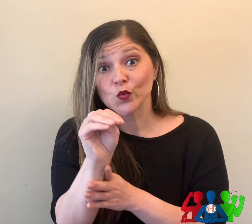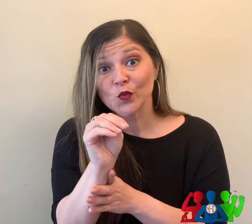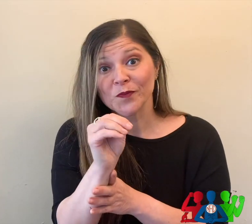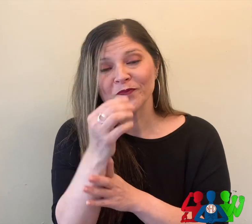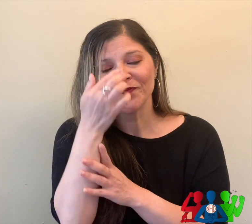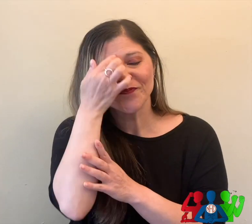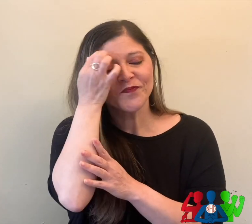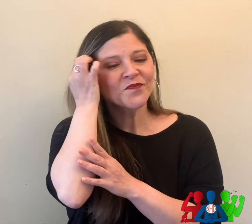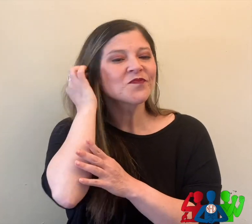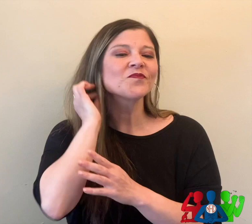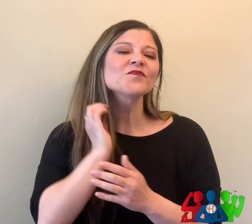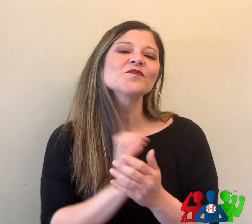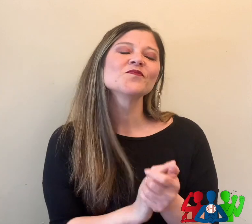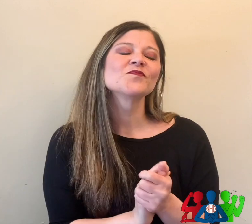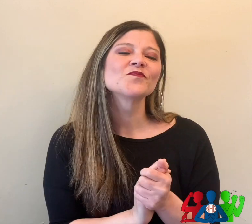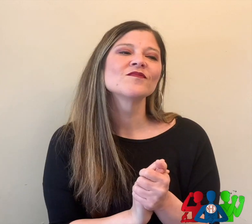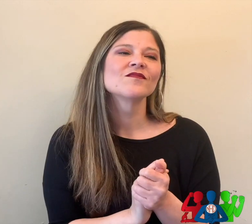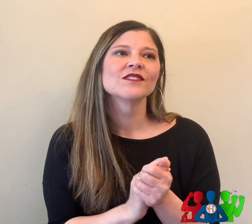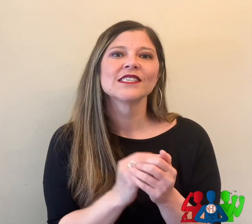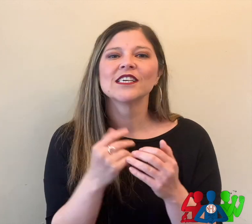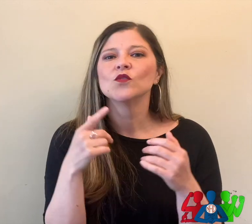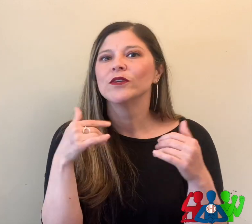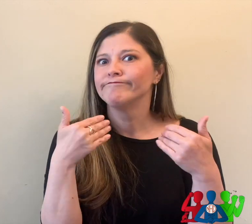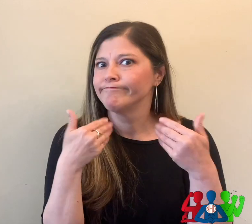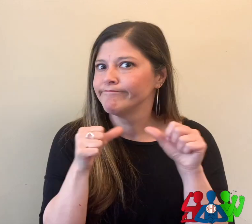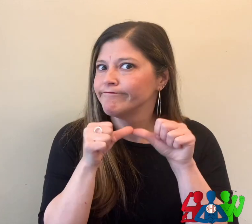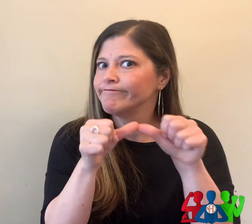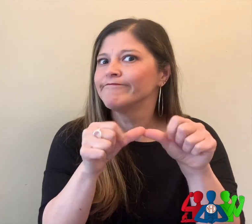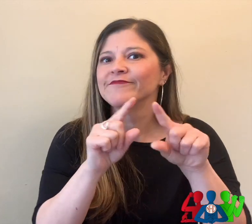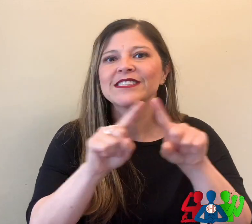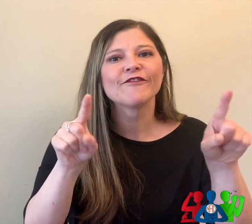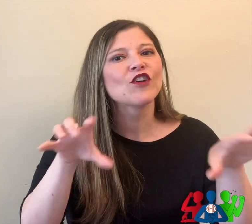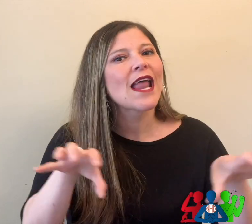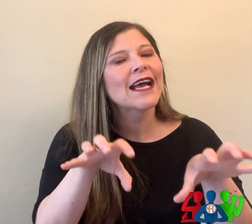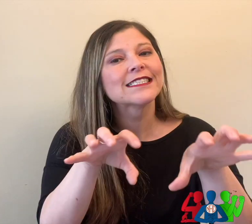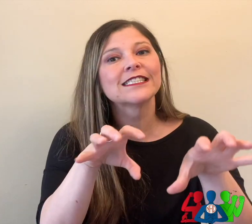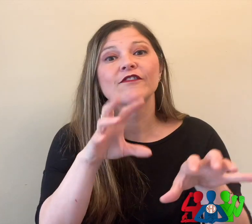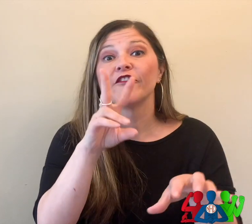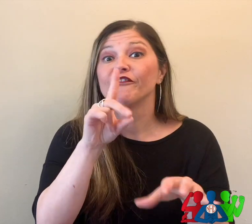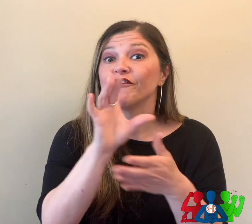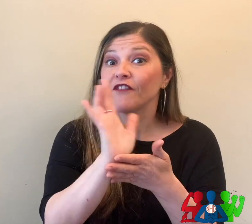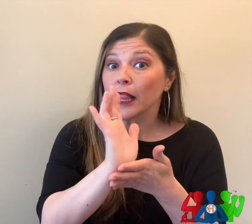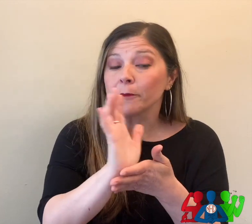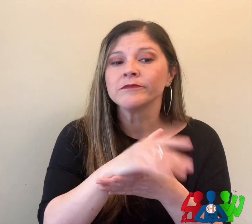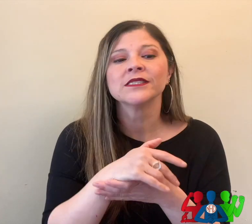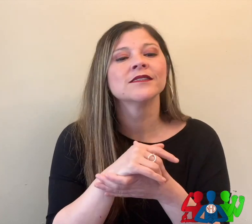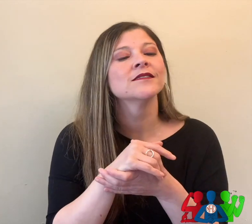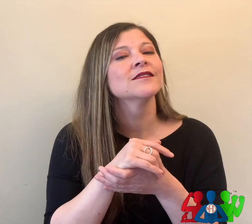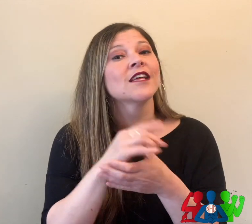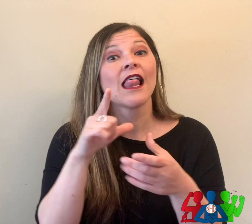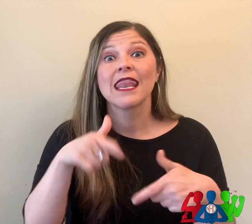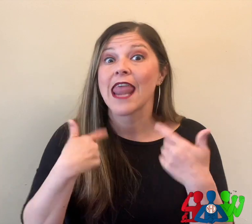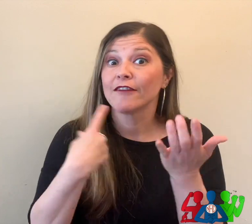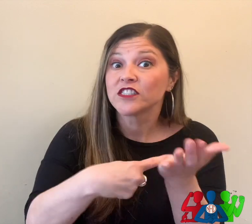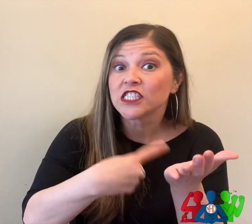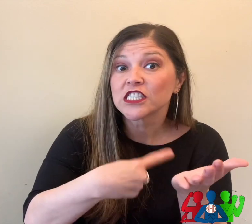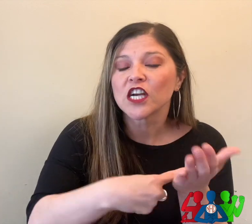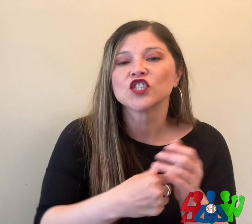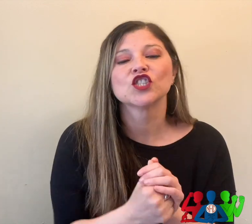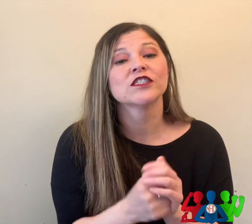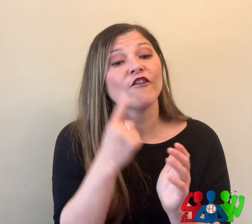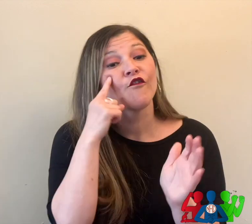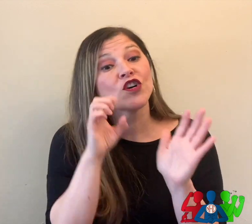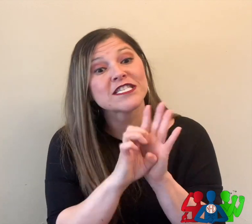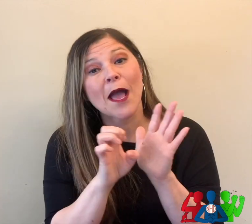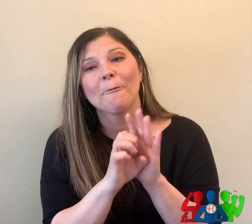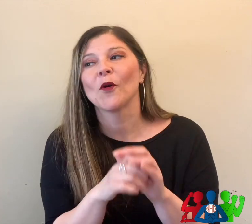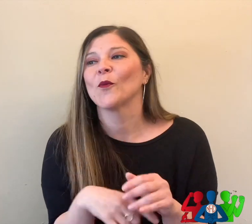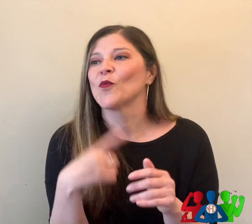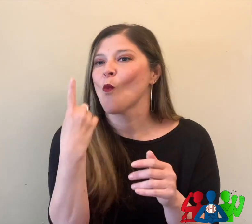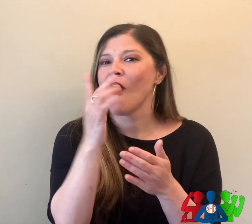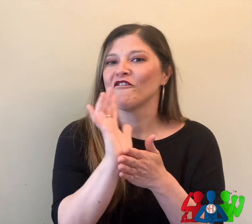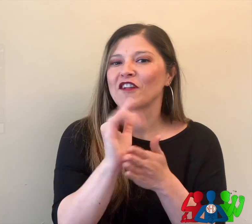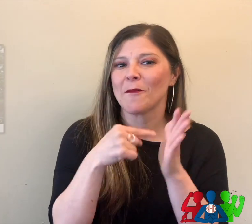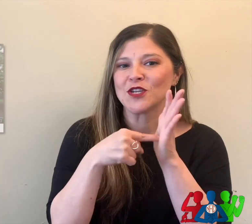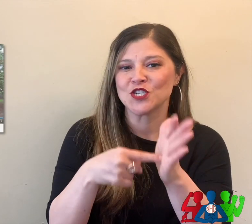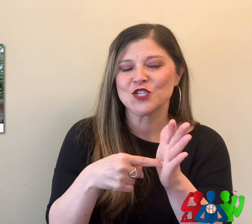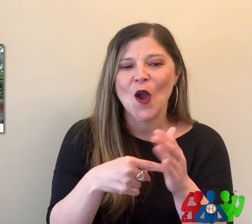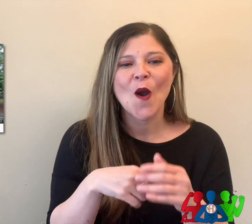they're ready to continue. We've provided other activities through films and live